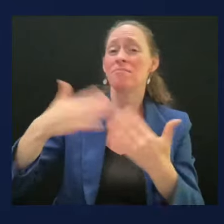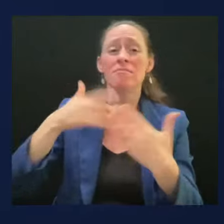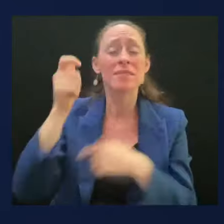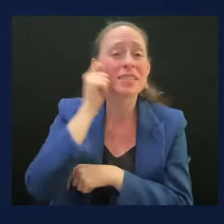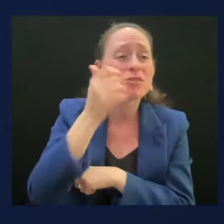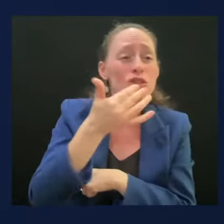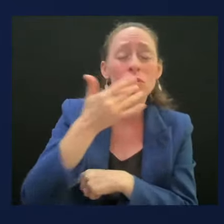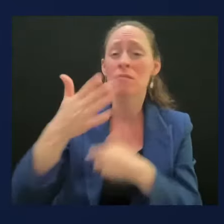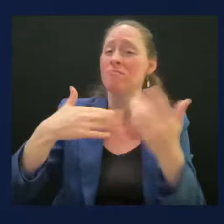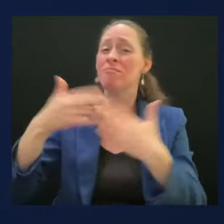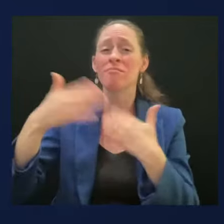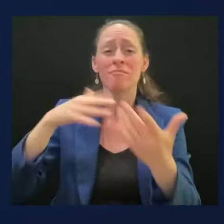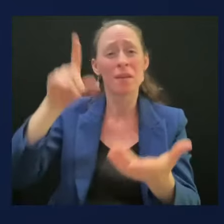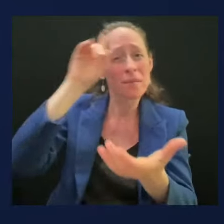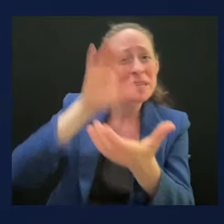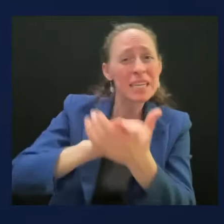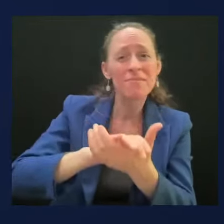Every fallen hero has a story.